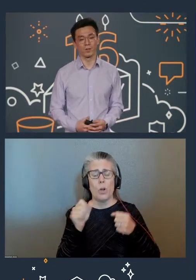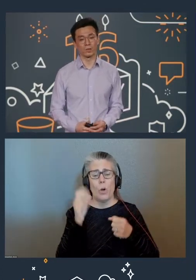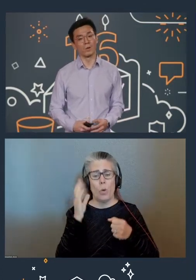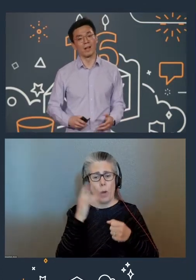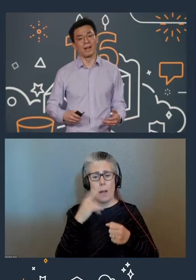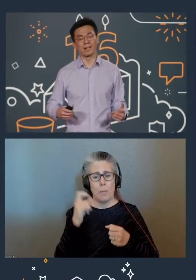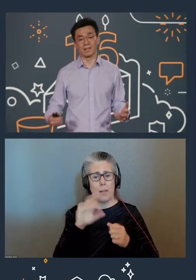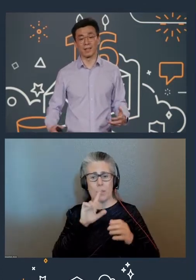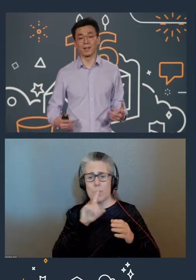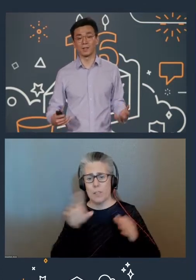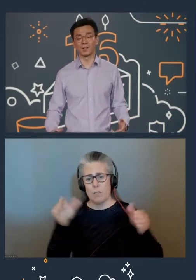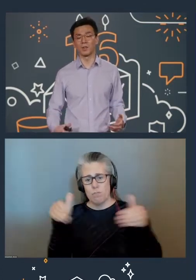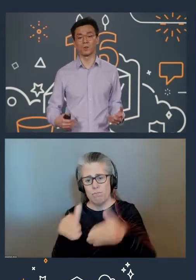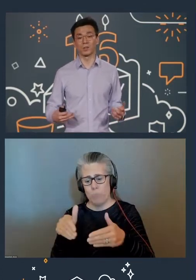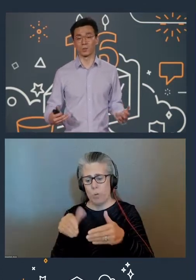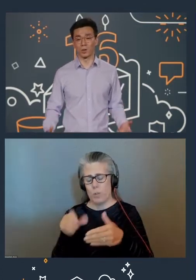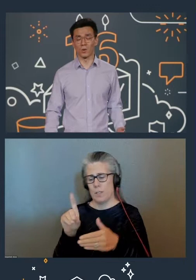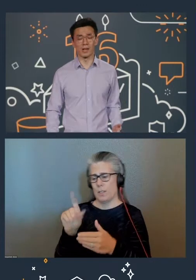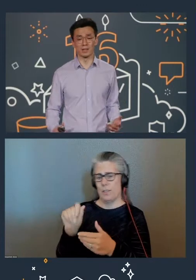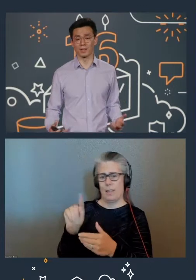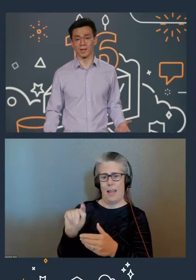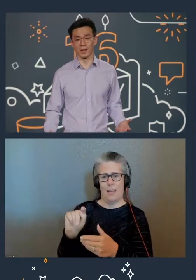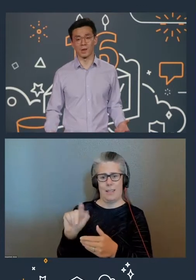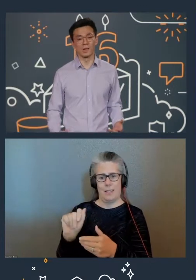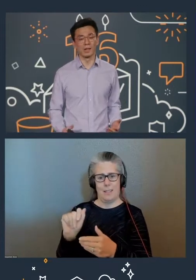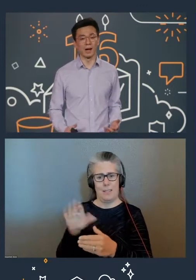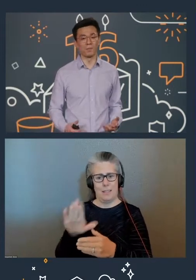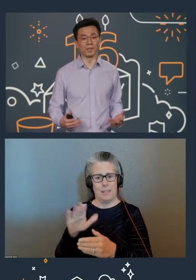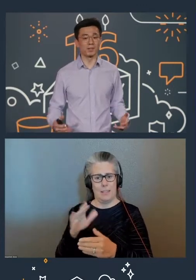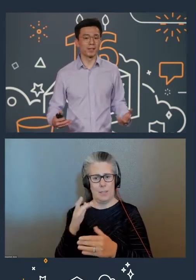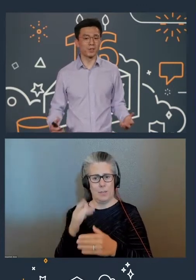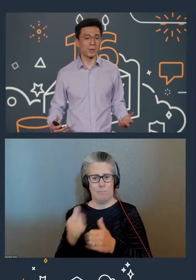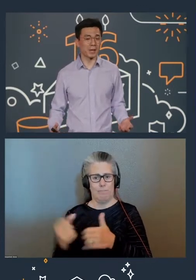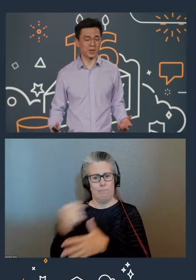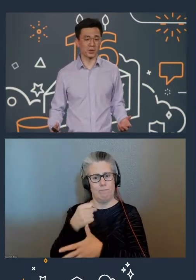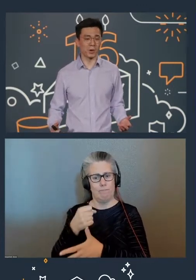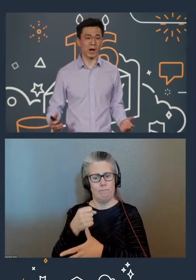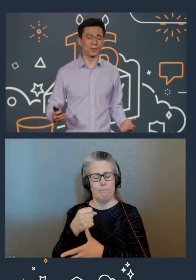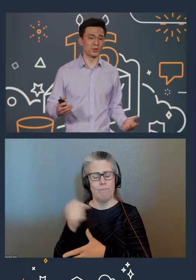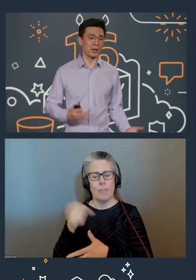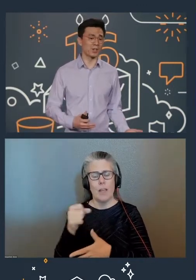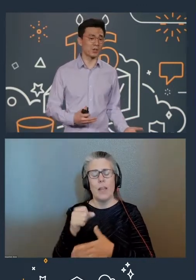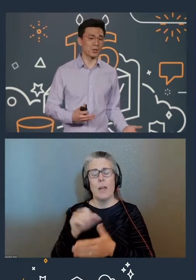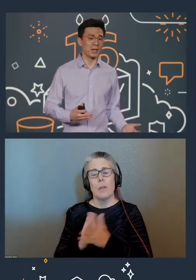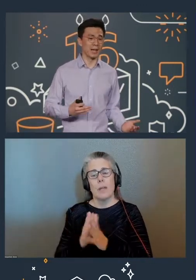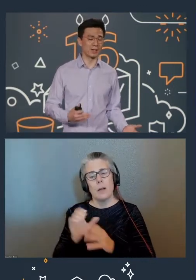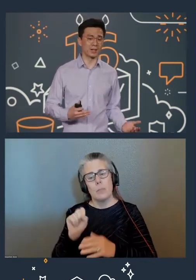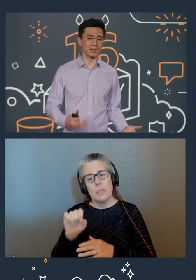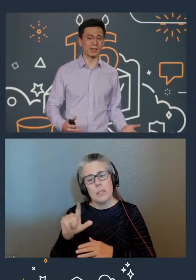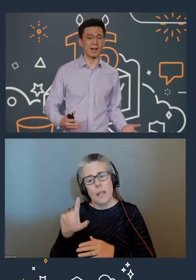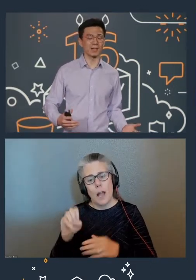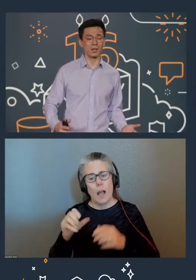So as data continue to grow and scale, this lead to many issue on the traditional analytic stack